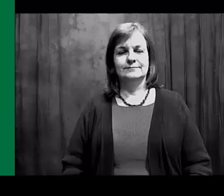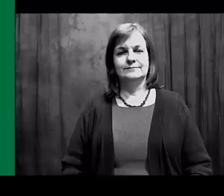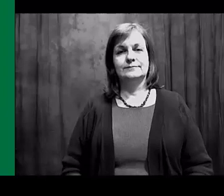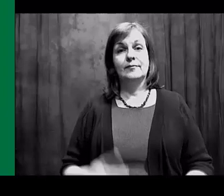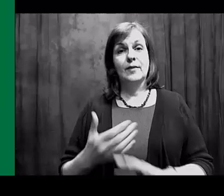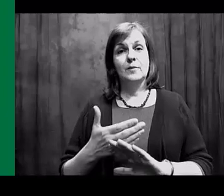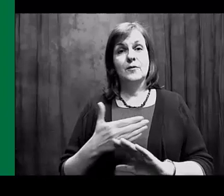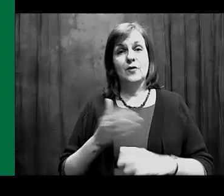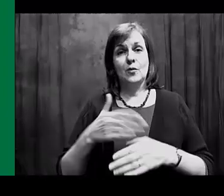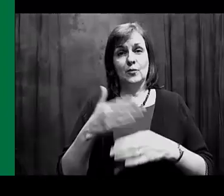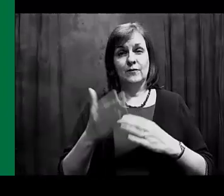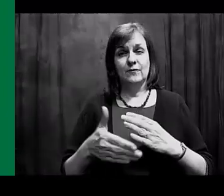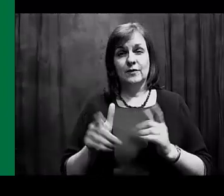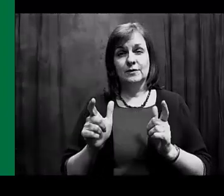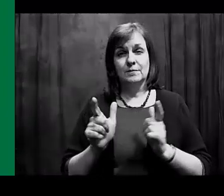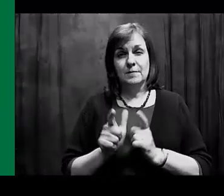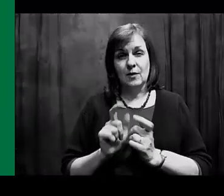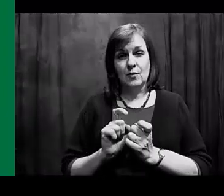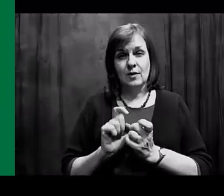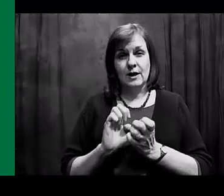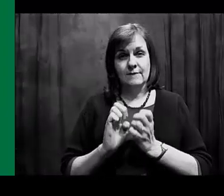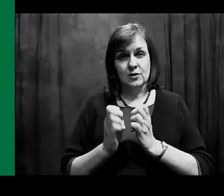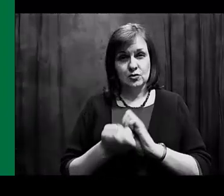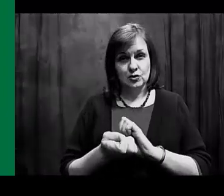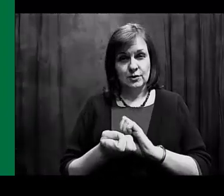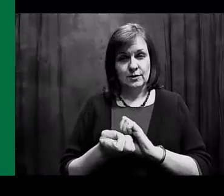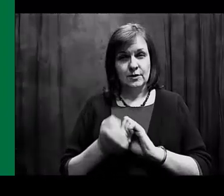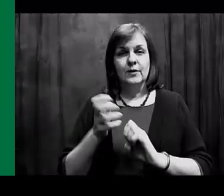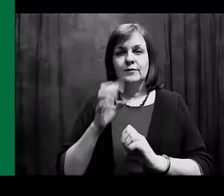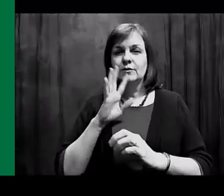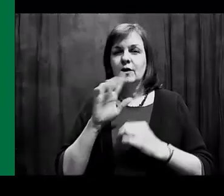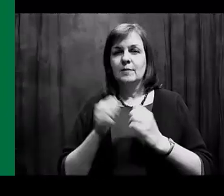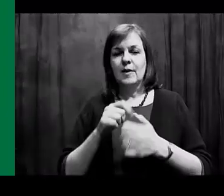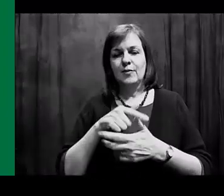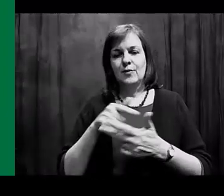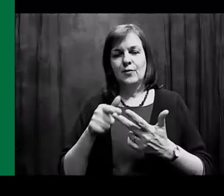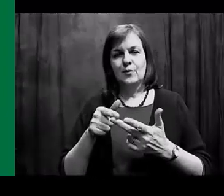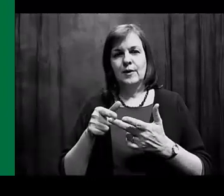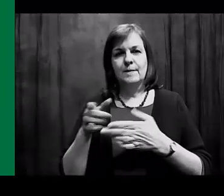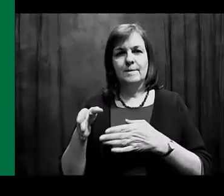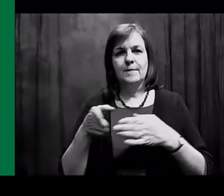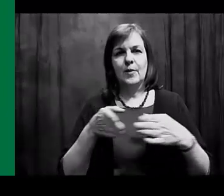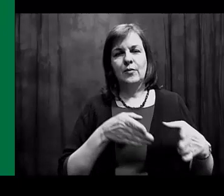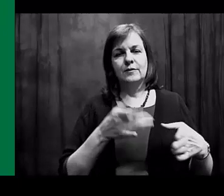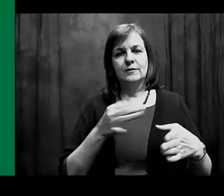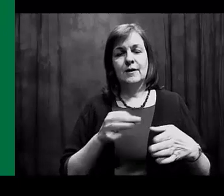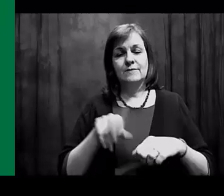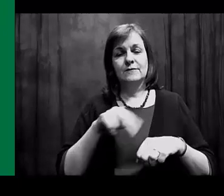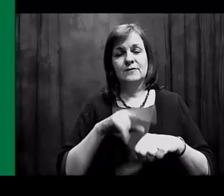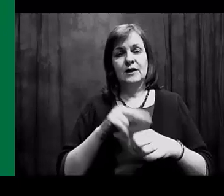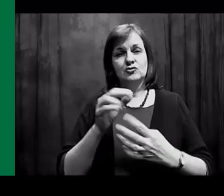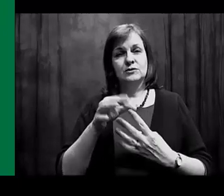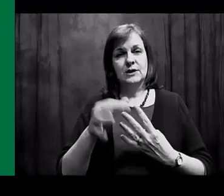Before we finish out microevolution we have to talk about the actual three modes of natural selection